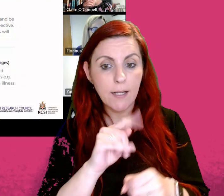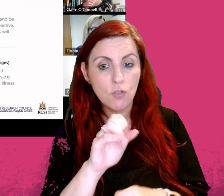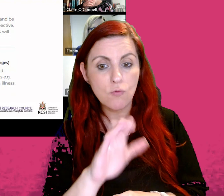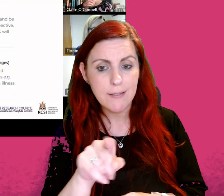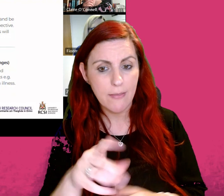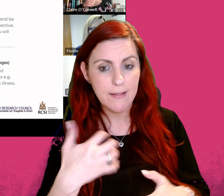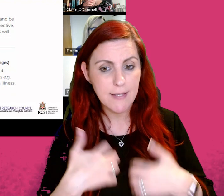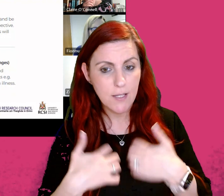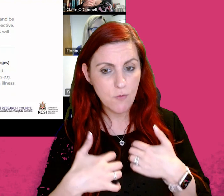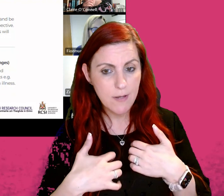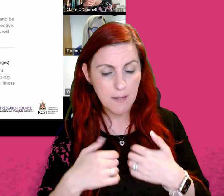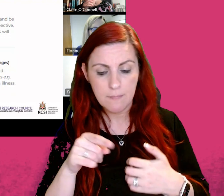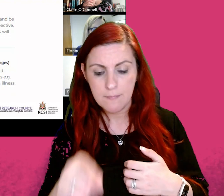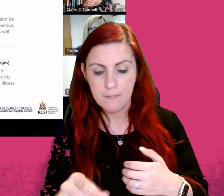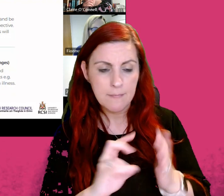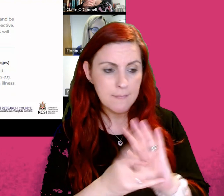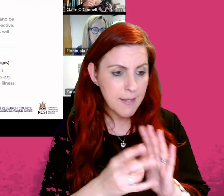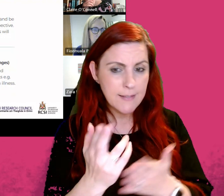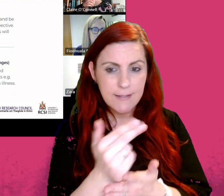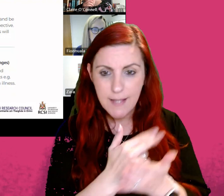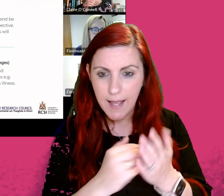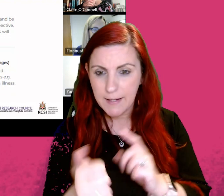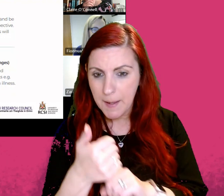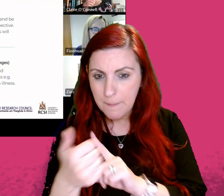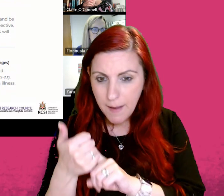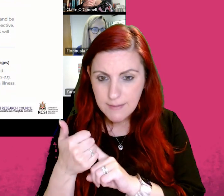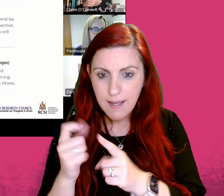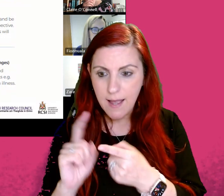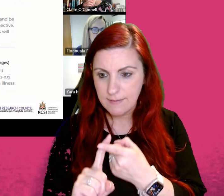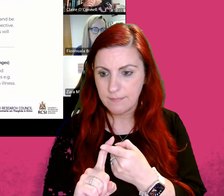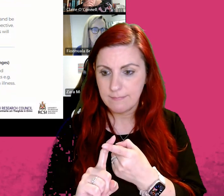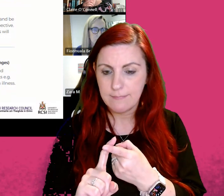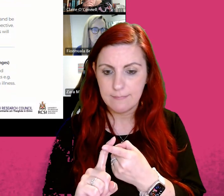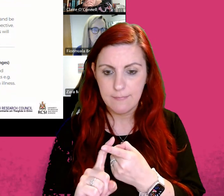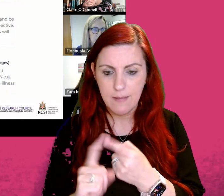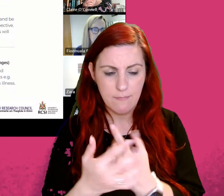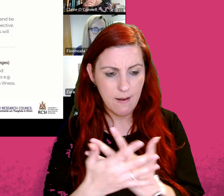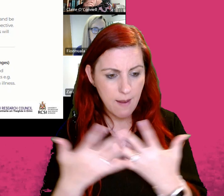relevance design outcomes impact and um you know there's lots of benefits but again there are some